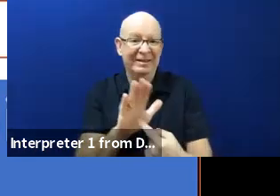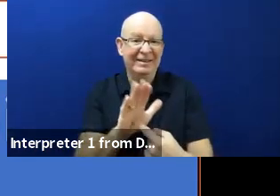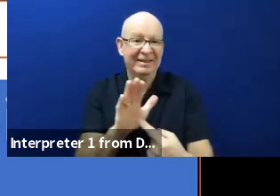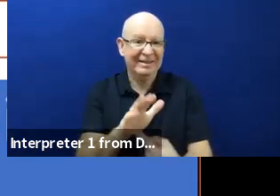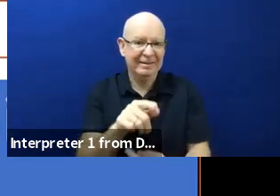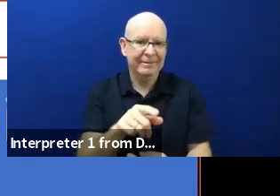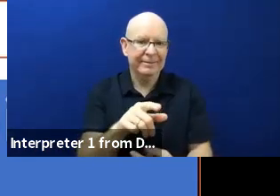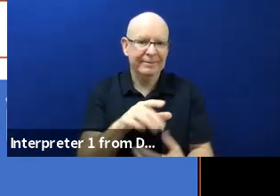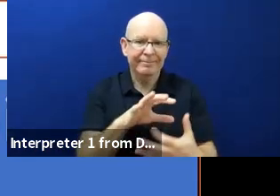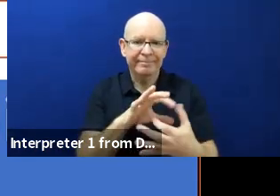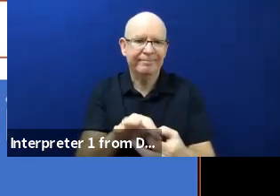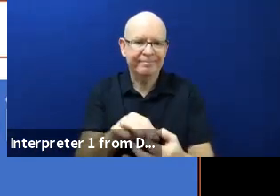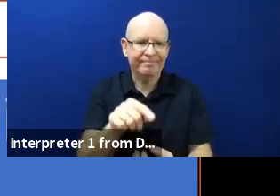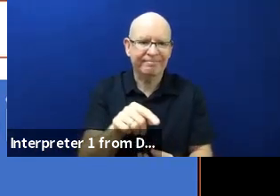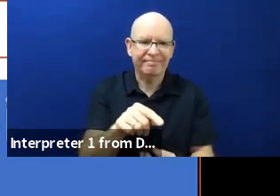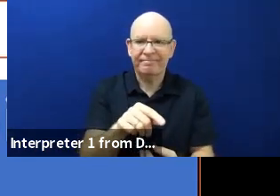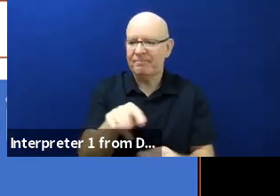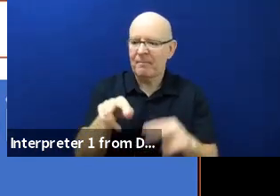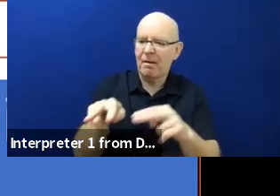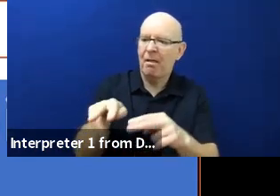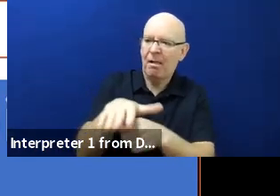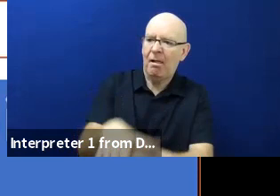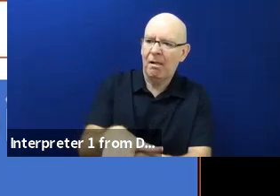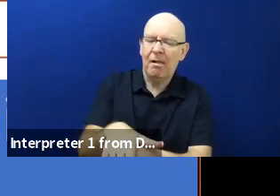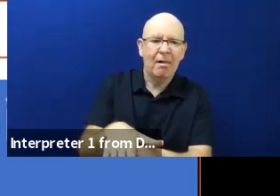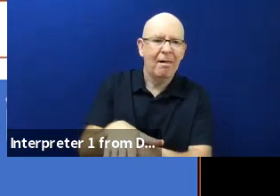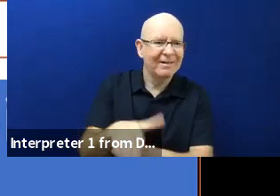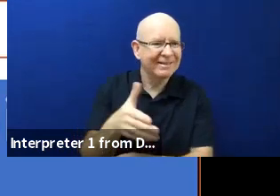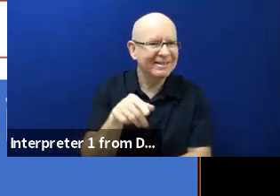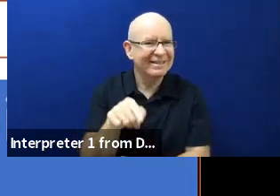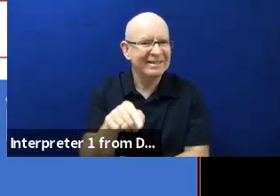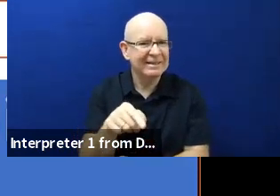and level of participation than those without disabilities and the more barriers there are